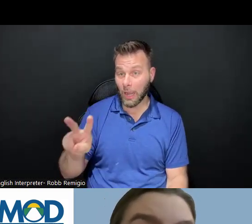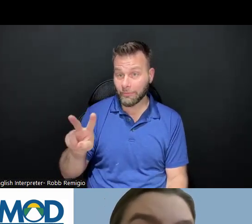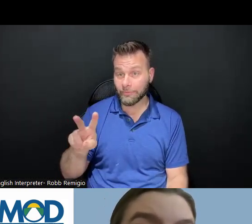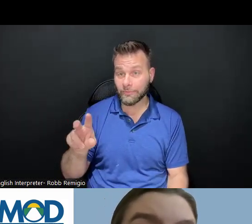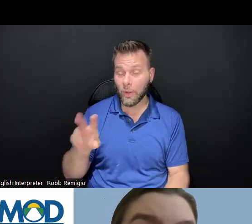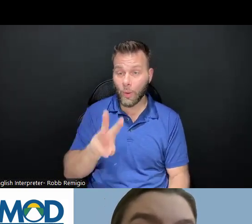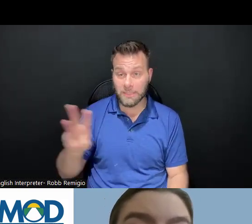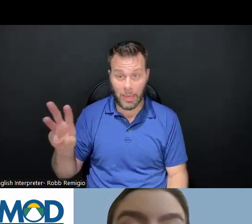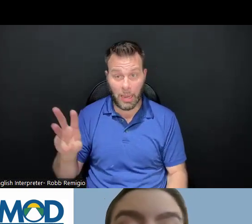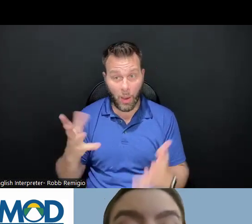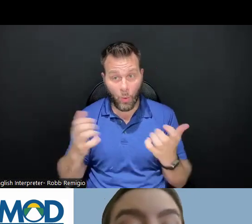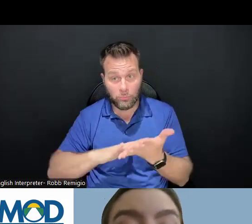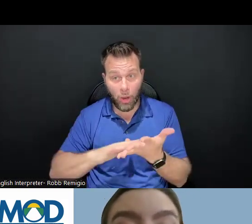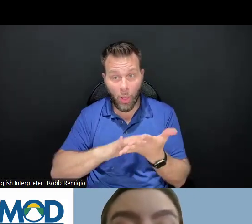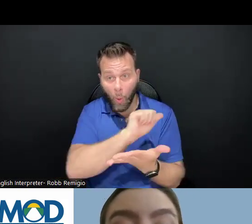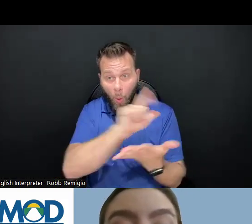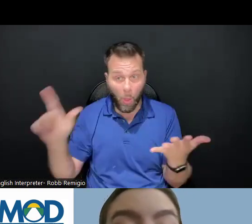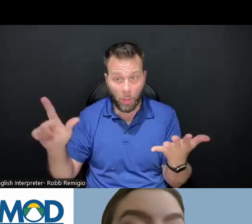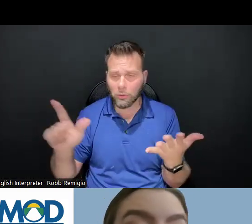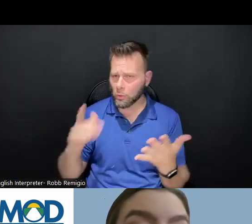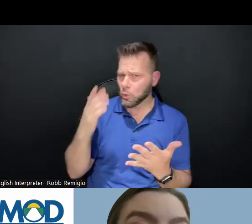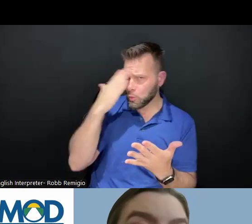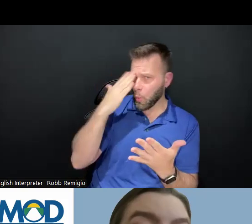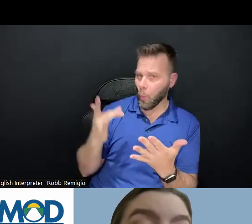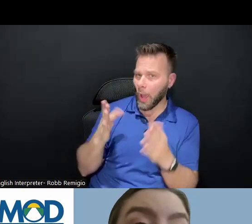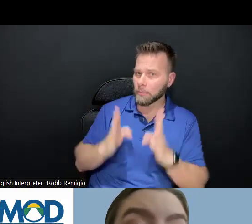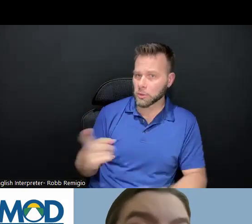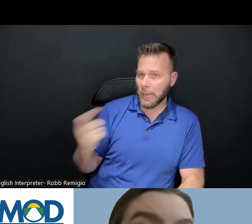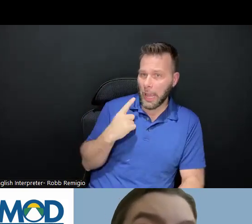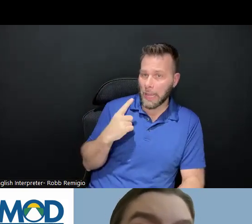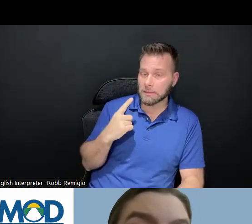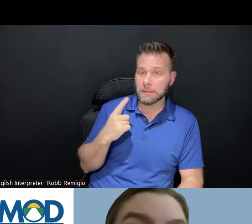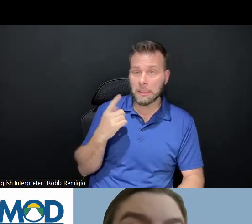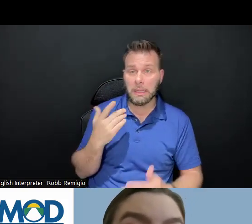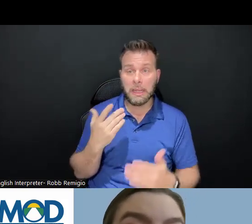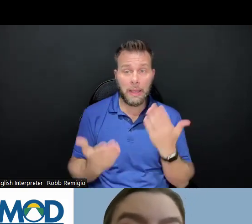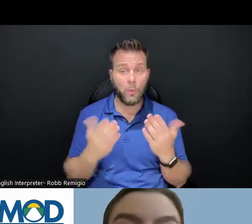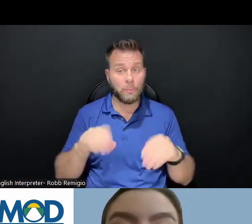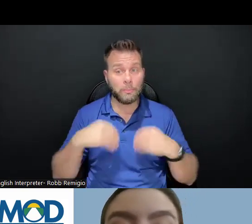gov page in braille you can someone would ask for that, you know, it might better provide